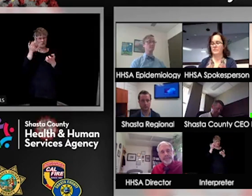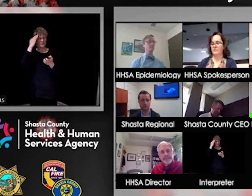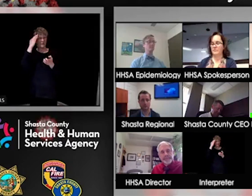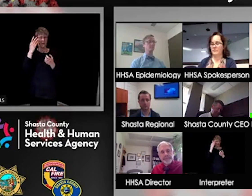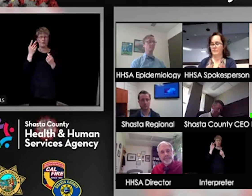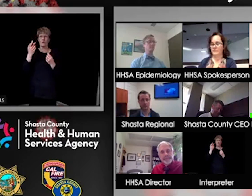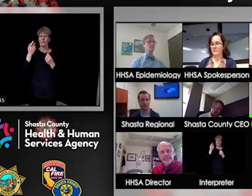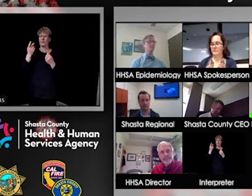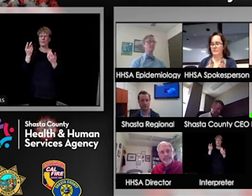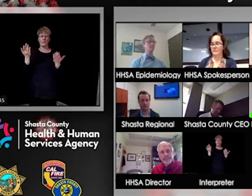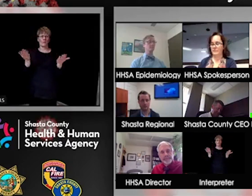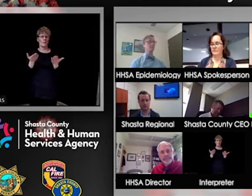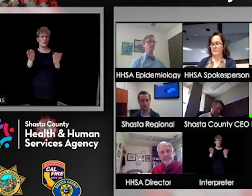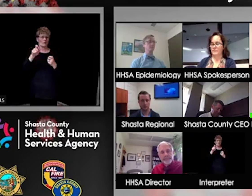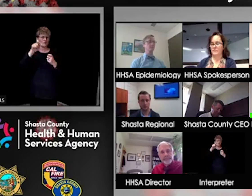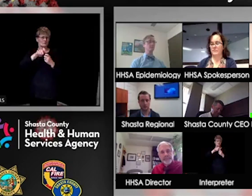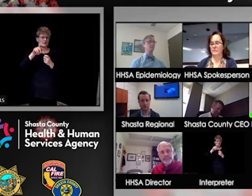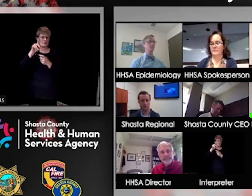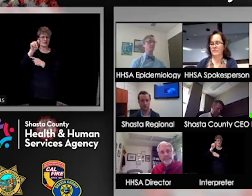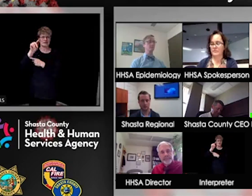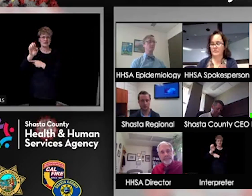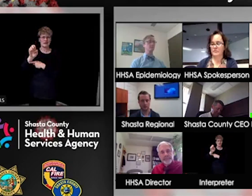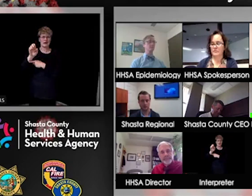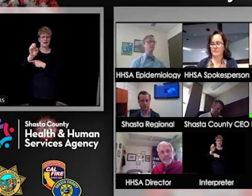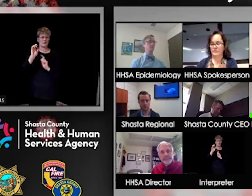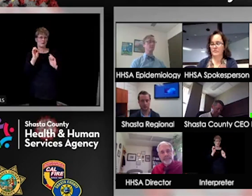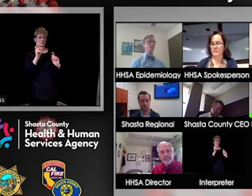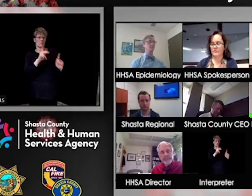manner, because we don't have community immunity right now. We recognize that it isn’t sustainable